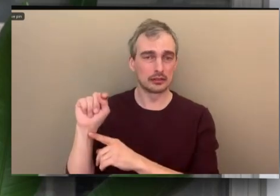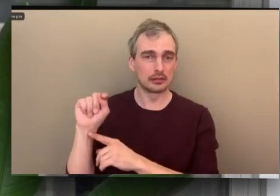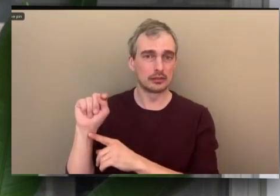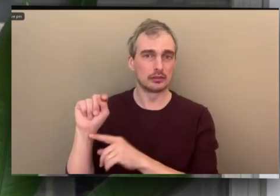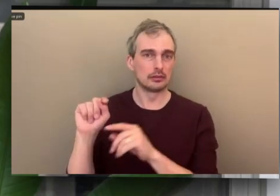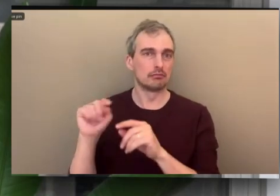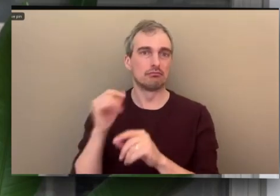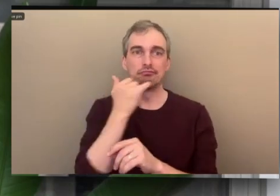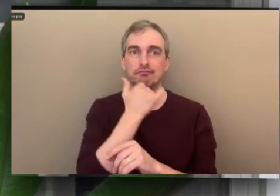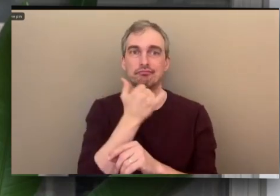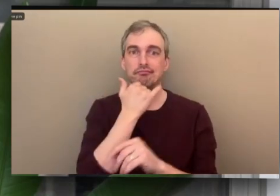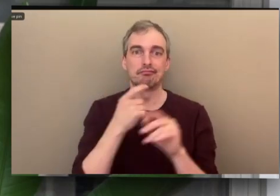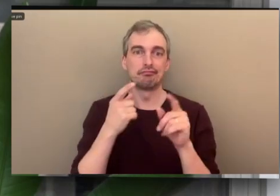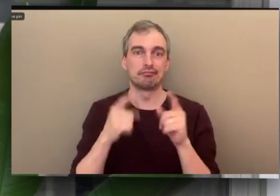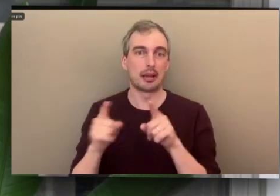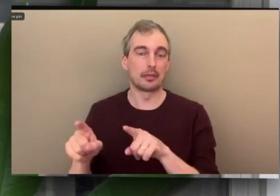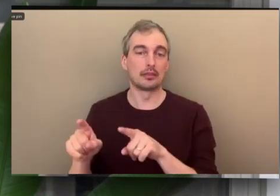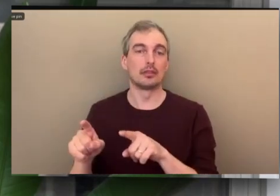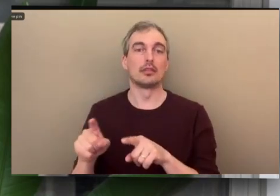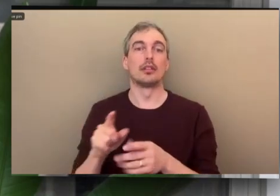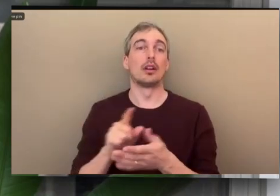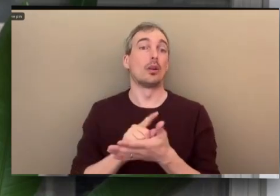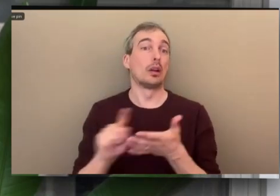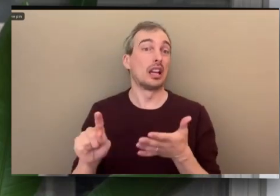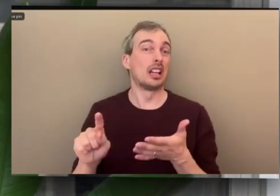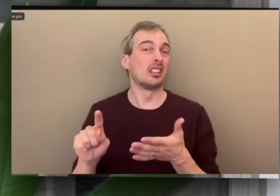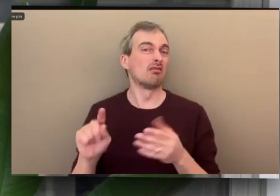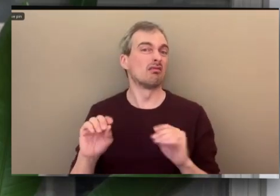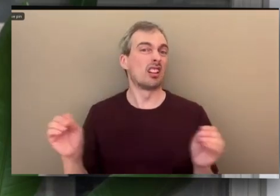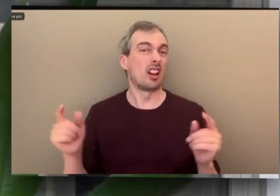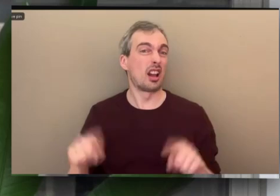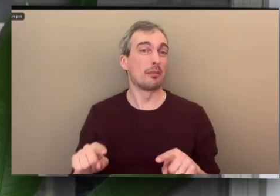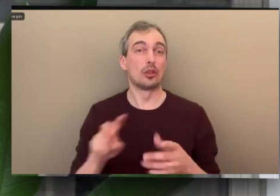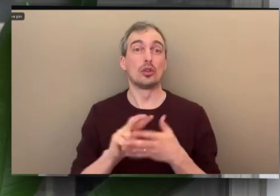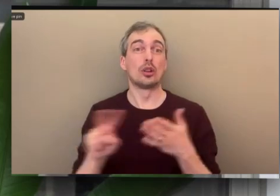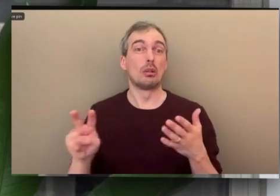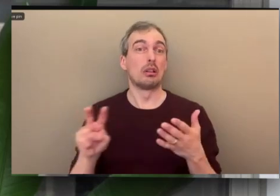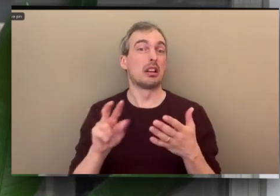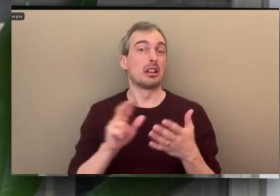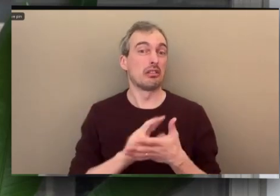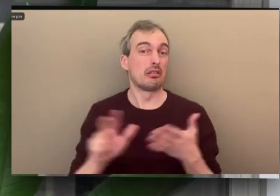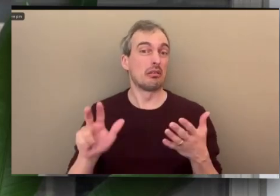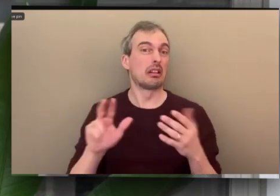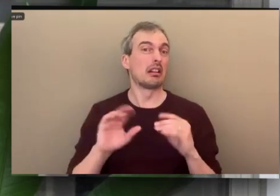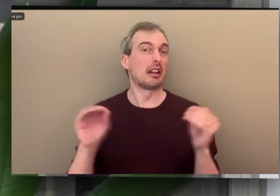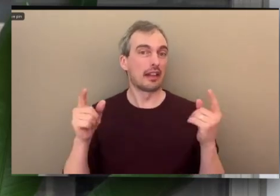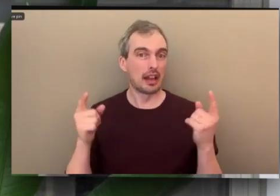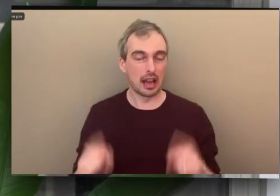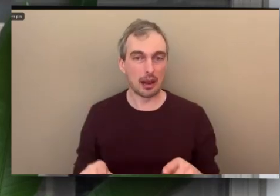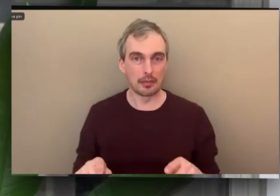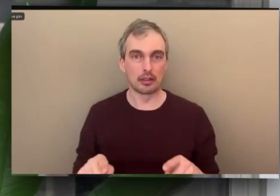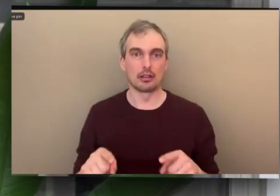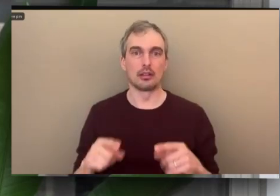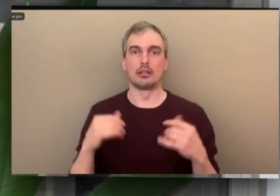IT. Nothing got done. Week one, two, three. Now it was part of the IT team, previously. I went to my buddies and said: What are you guys doing?